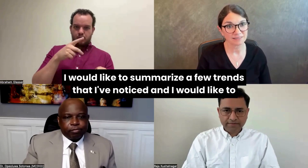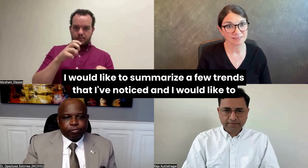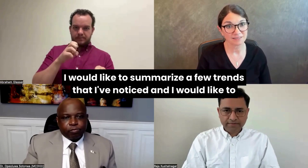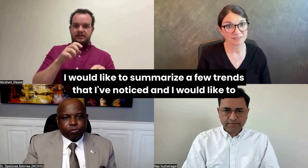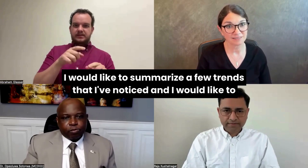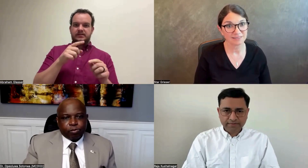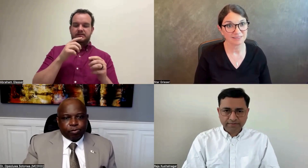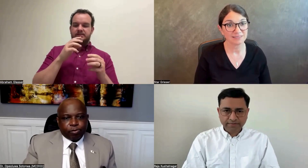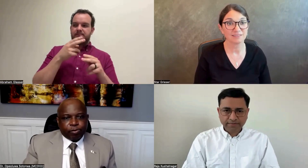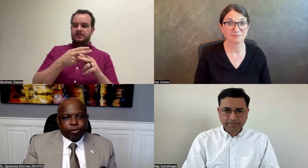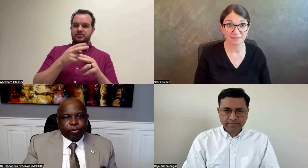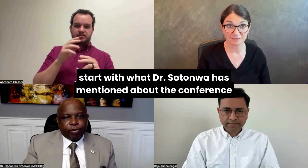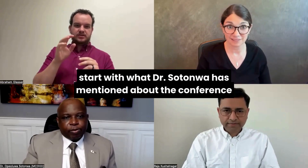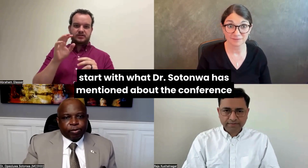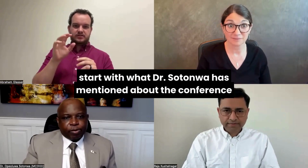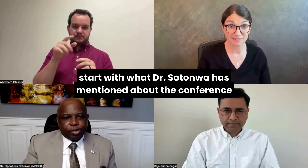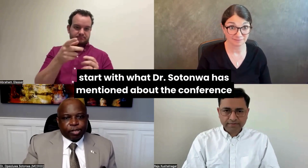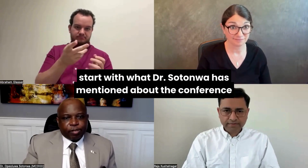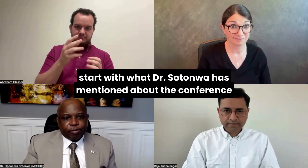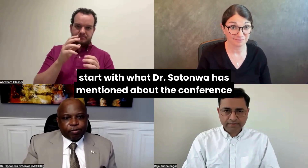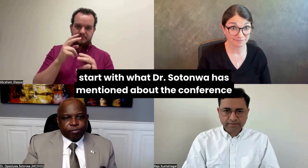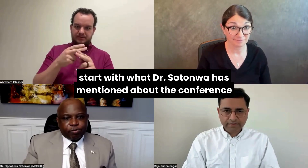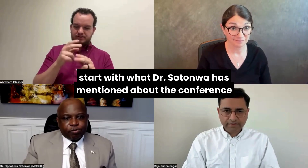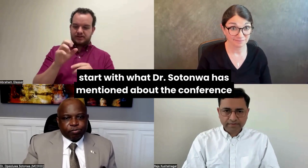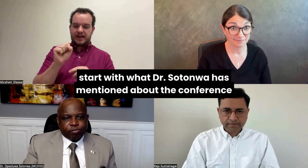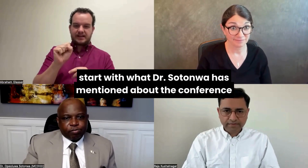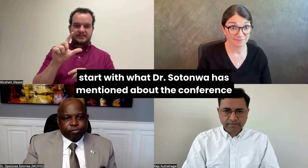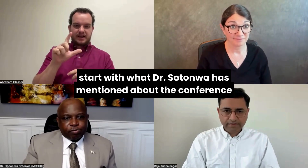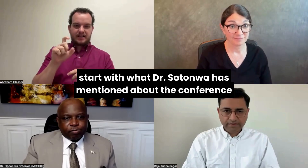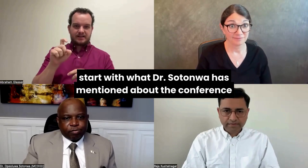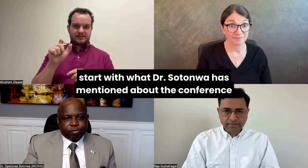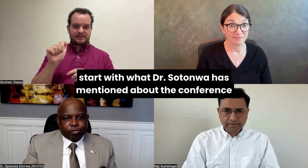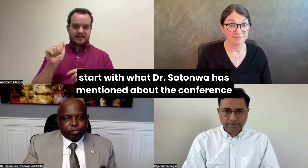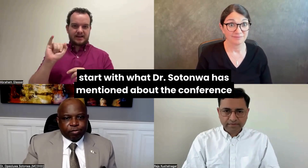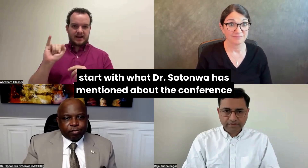start with what Dr. Sotonwa has mentioned about the conference